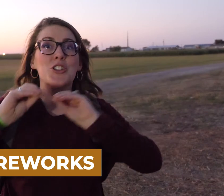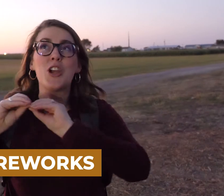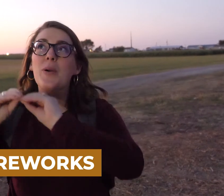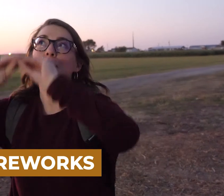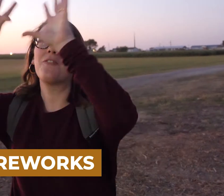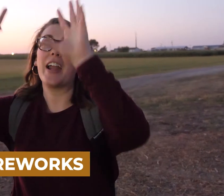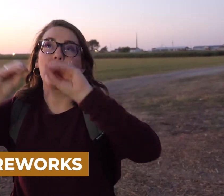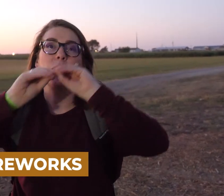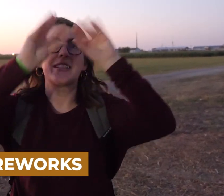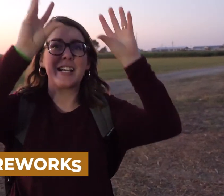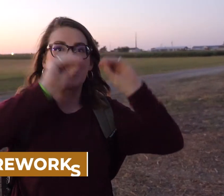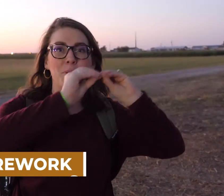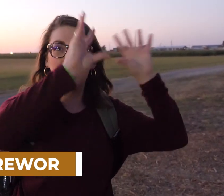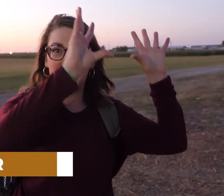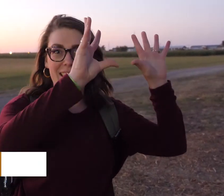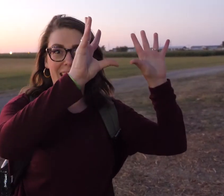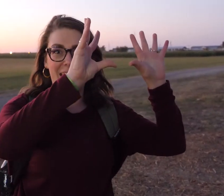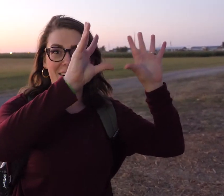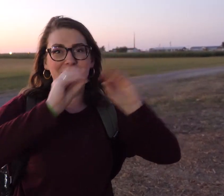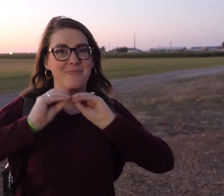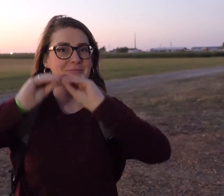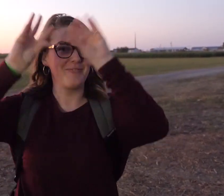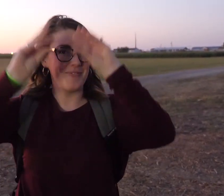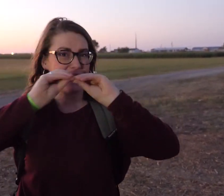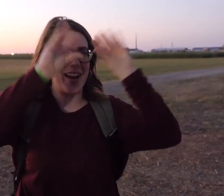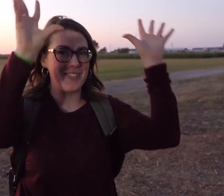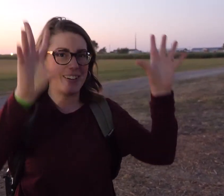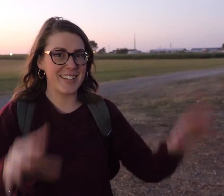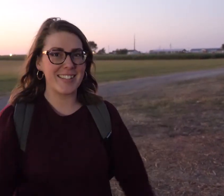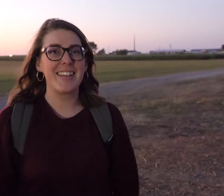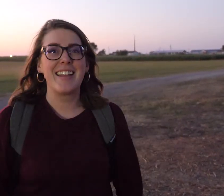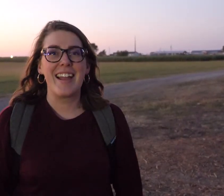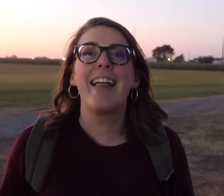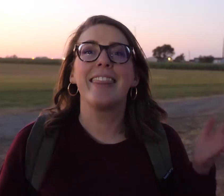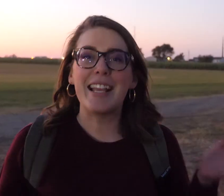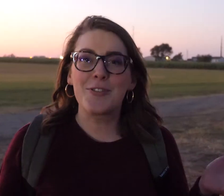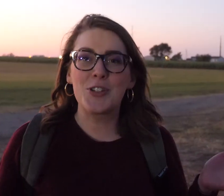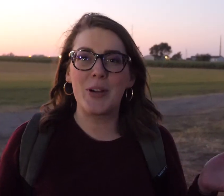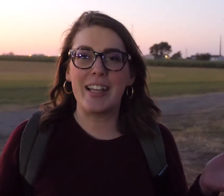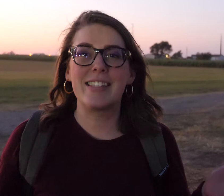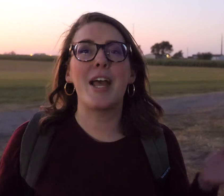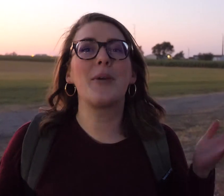You're showing the fireworks exploding in the air. FIREWORKS